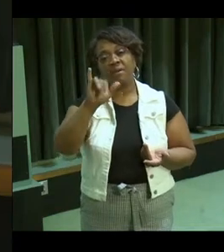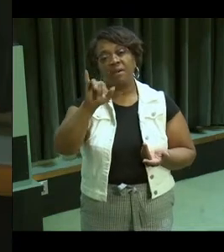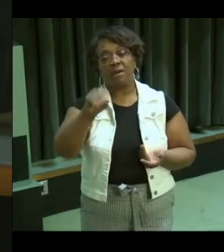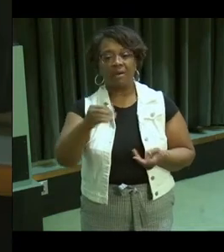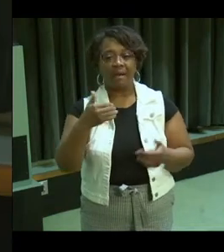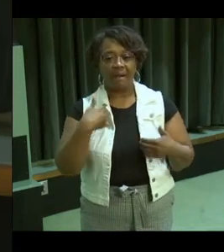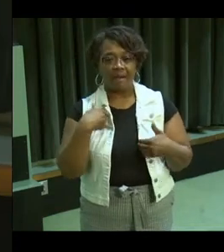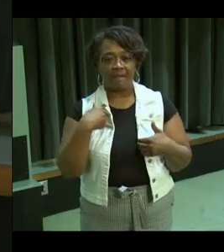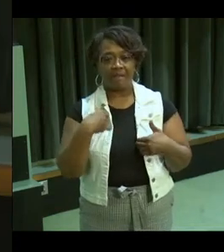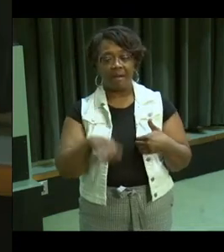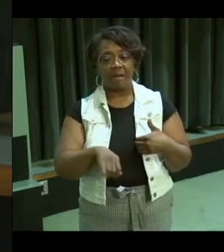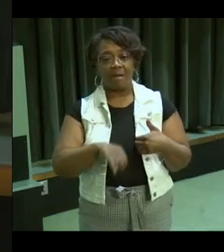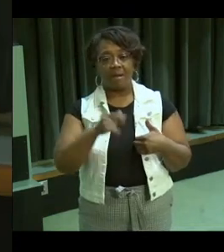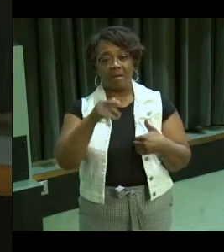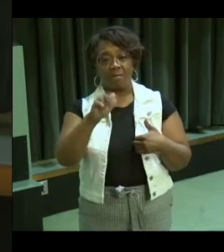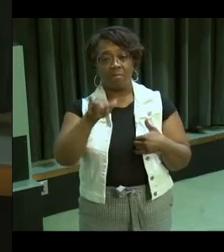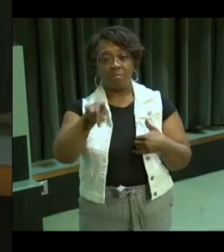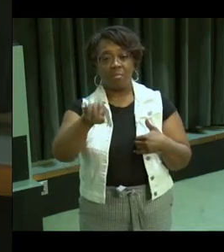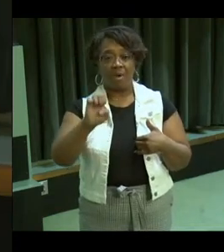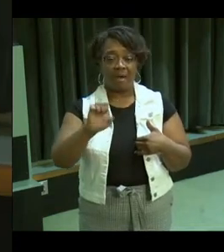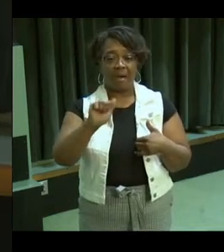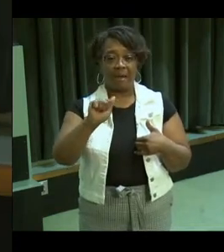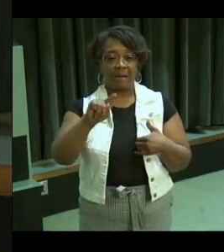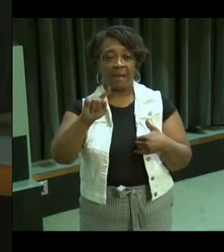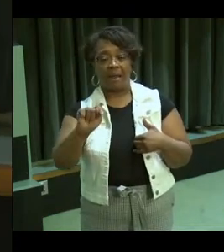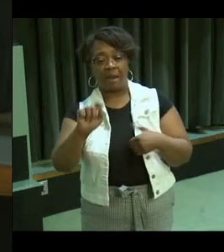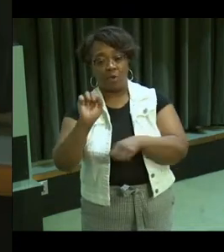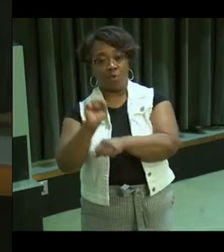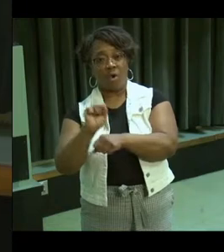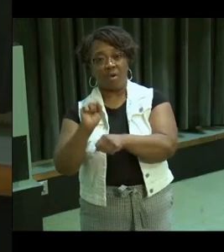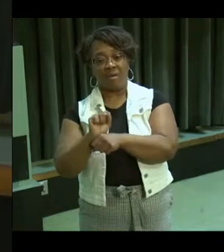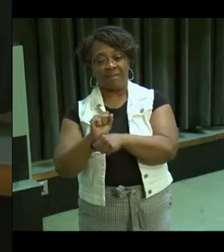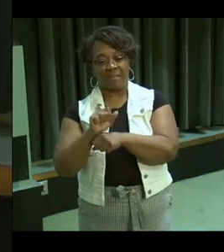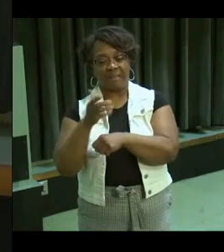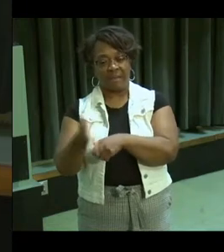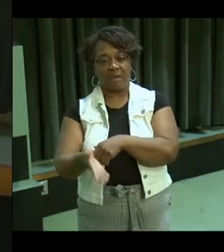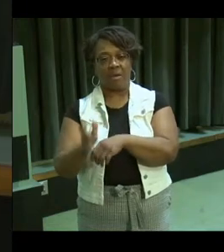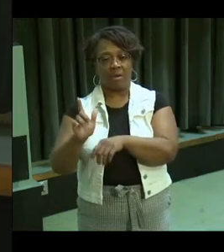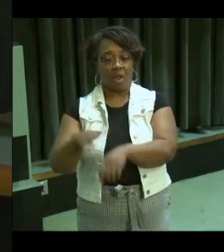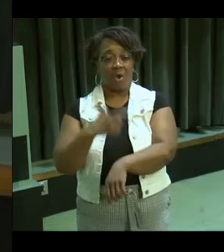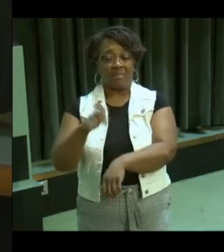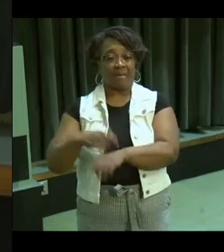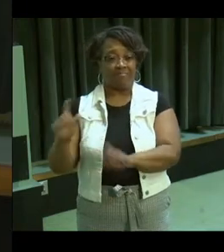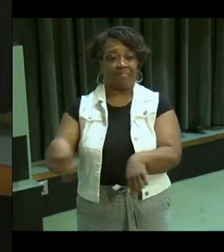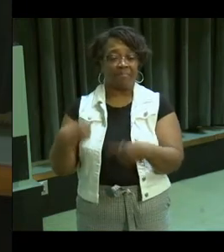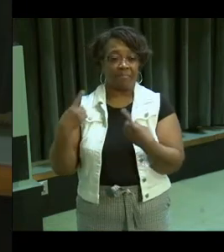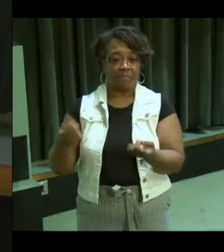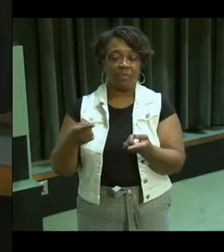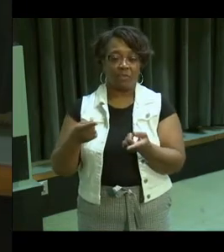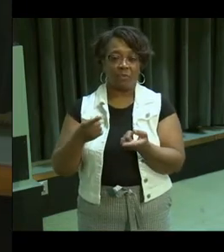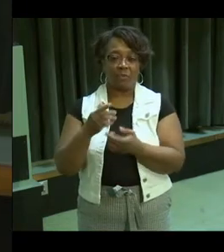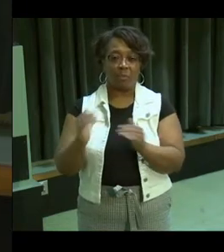has something called Pride at